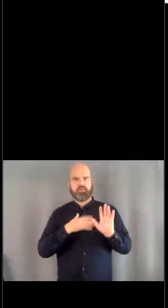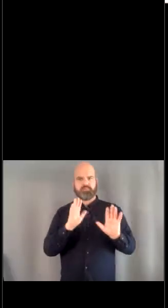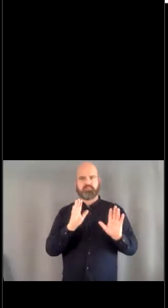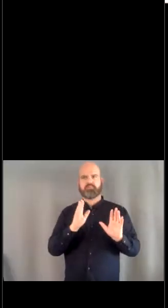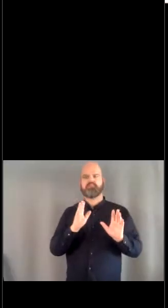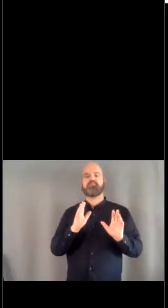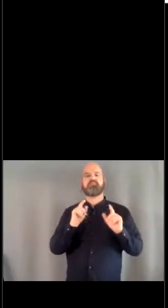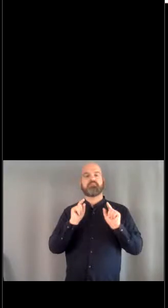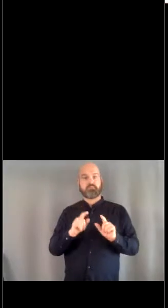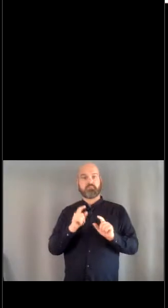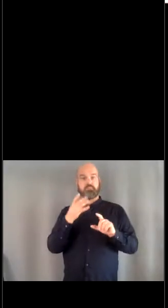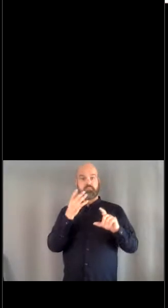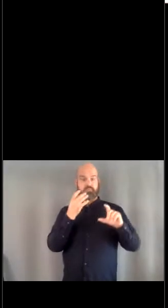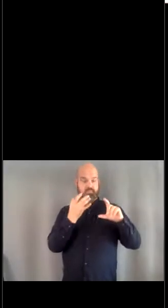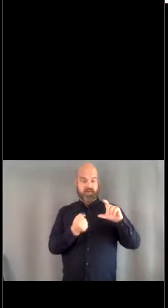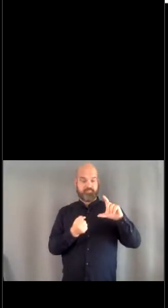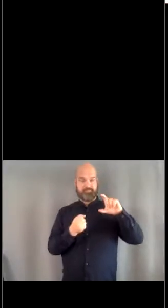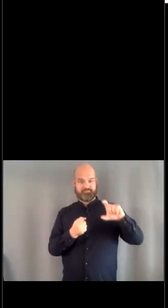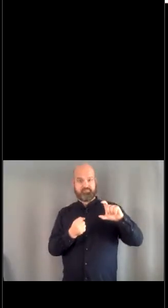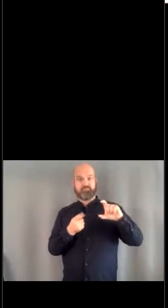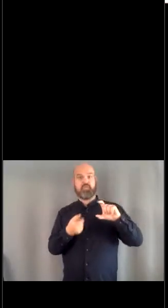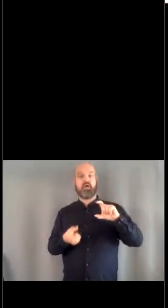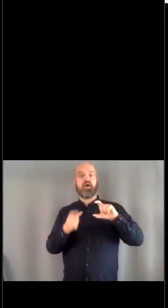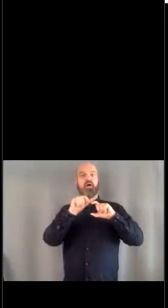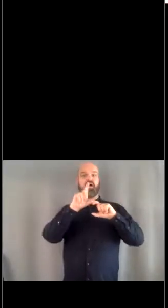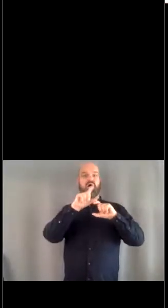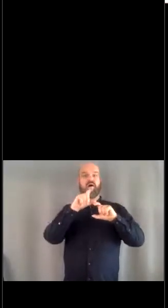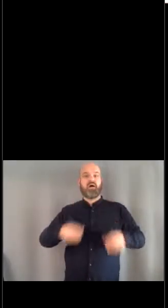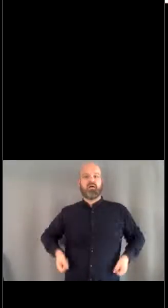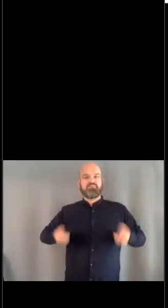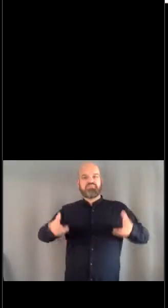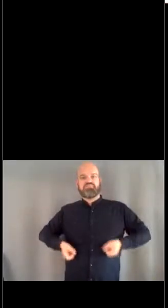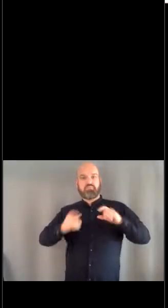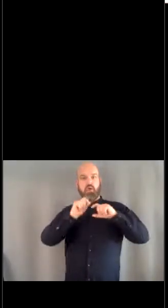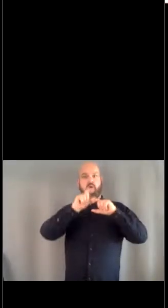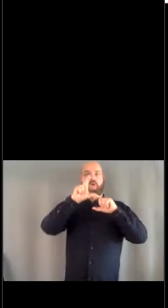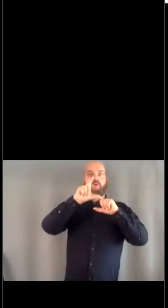at the household levels, countries take an approach of disability top ups